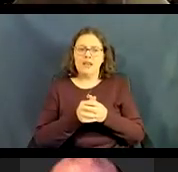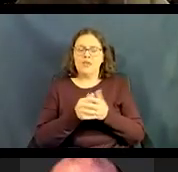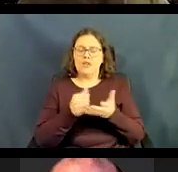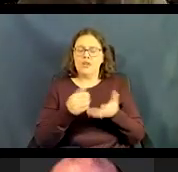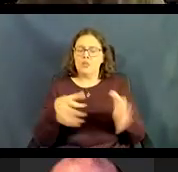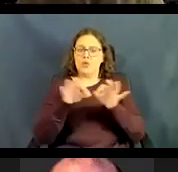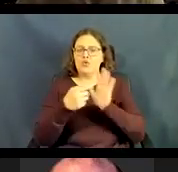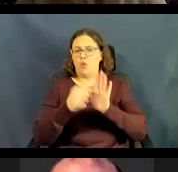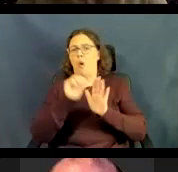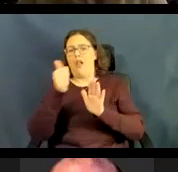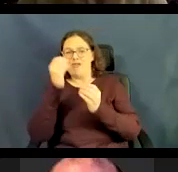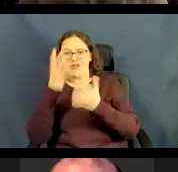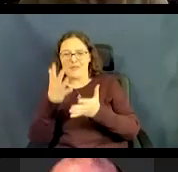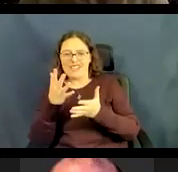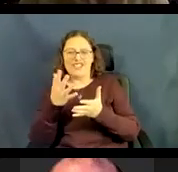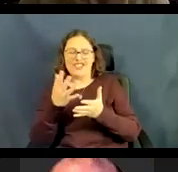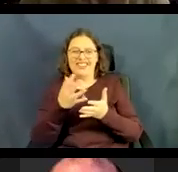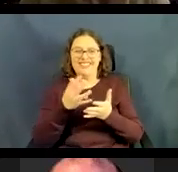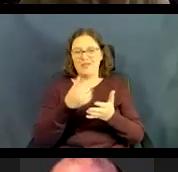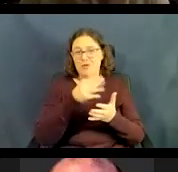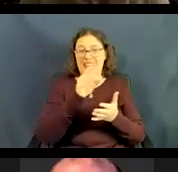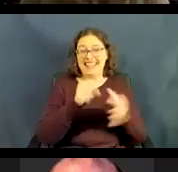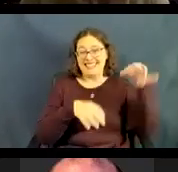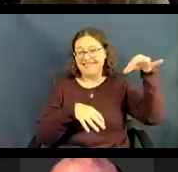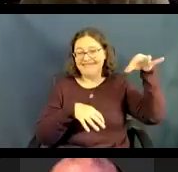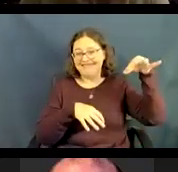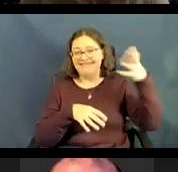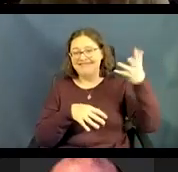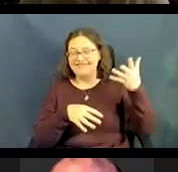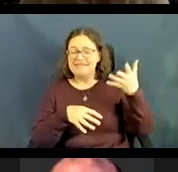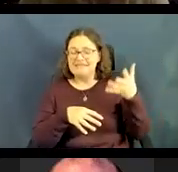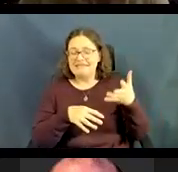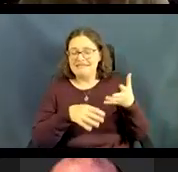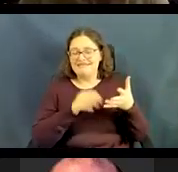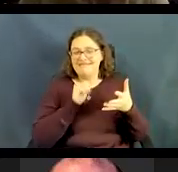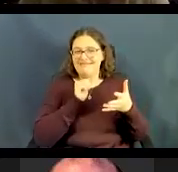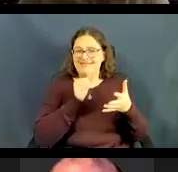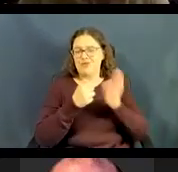So that's pretty cool, when in Google sites, on any page or sub page, you are going to see what we call a banner.